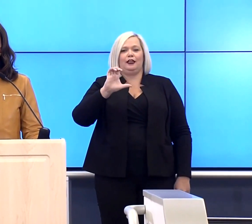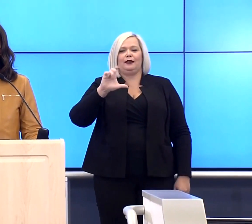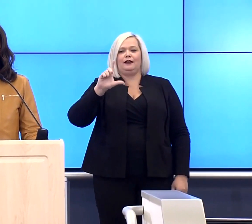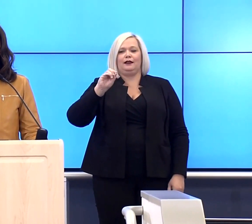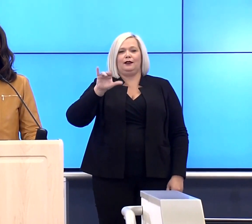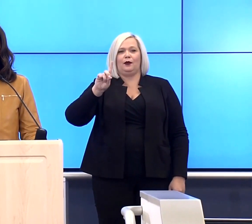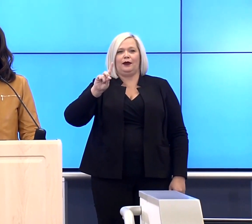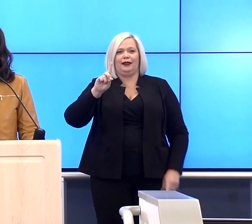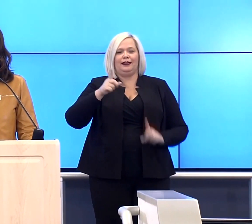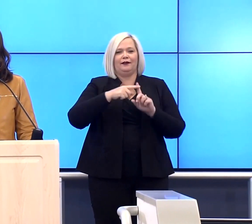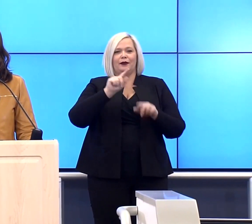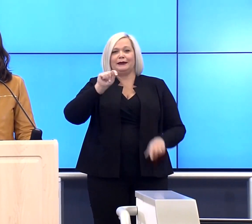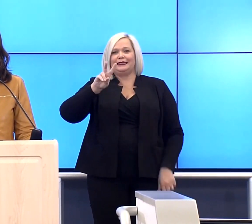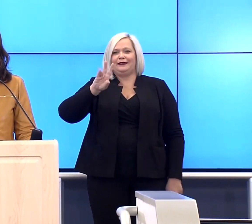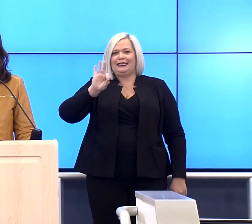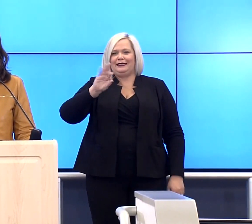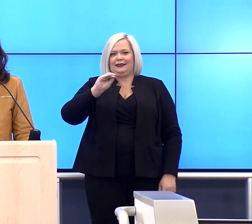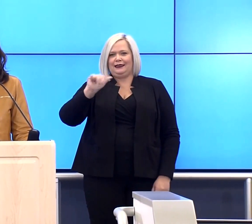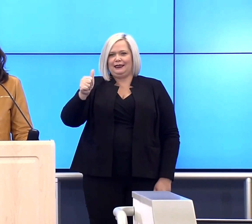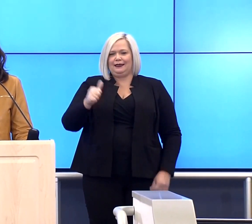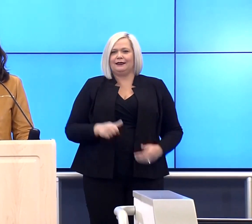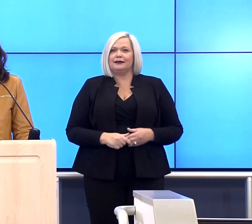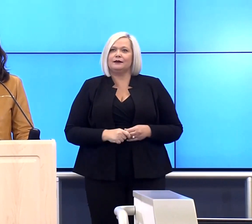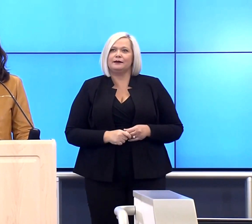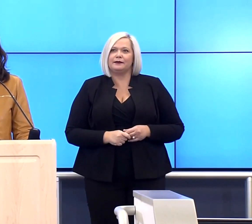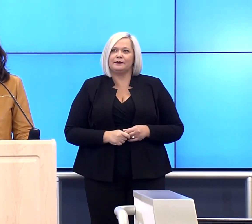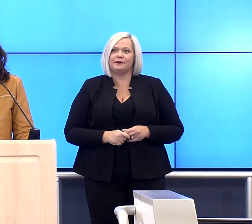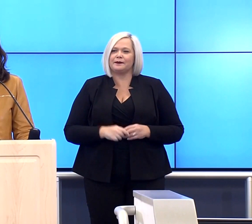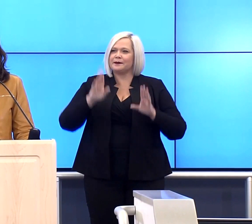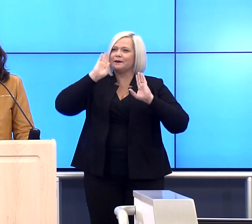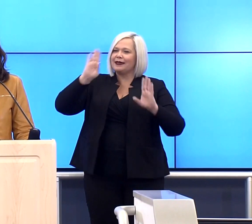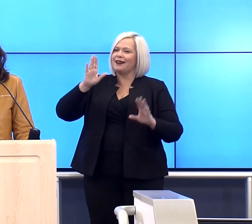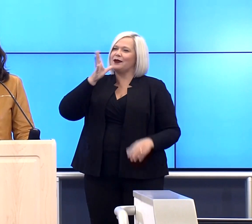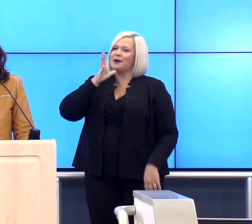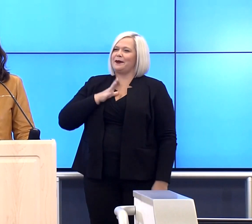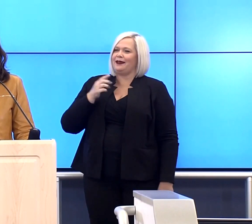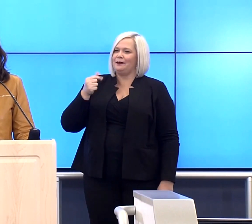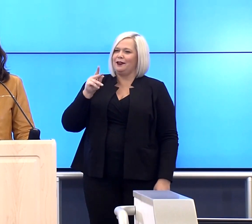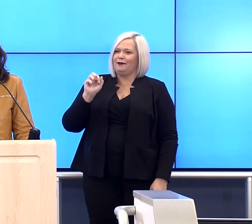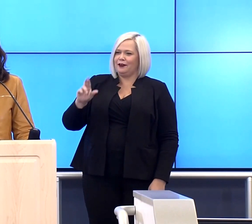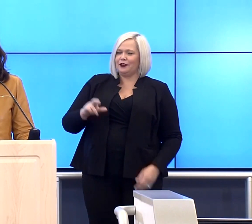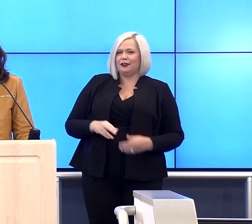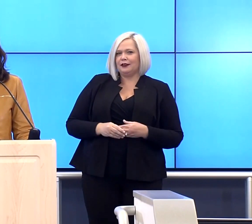HI, GOVERNOR. THE FIRST QUESTION WILL COME THE FIRST QUESTION WILL COME FROM ERIC LLOYD WITH TV 9 AND FROM ERIC LLOYD WITH TV 9 AND 10.